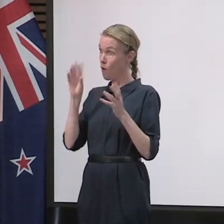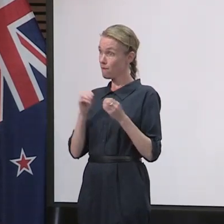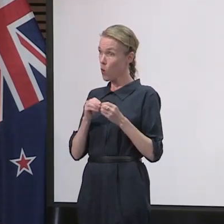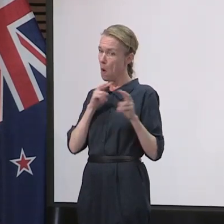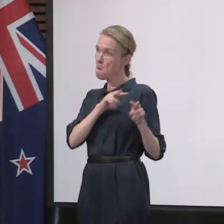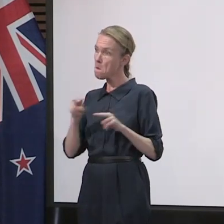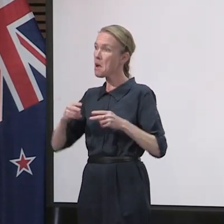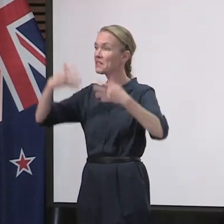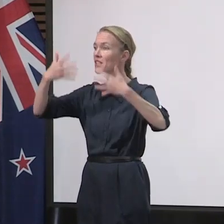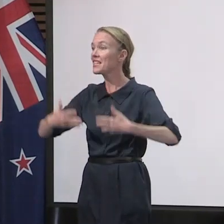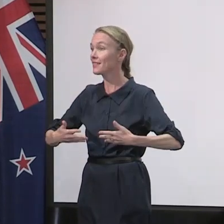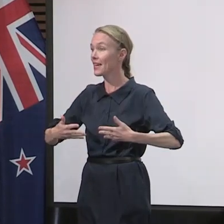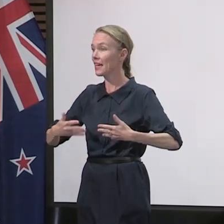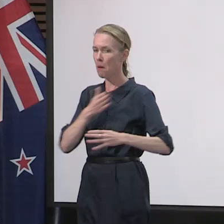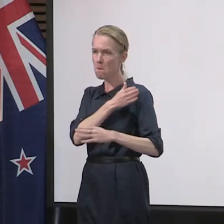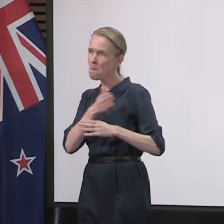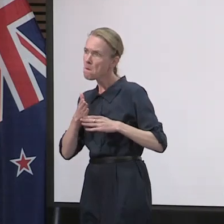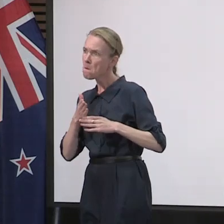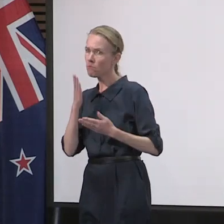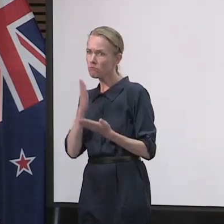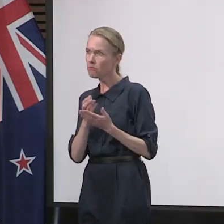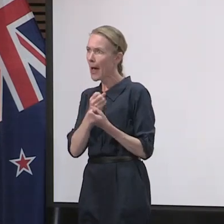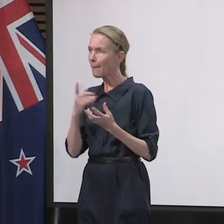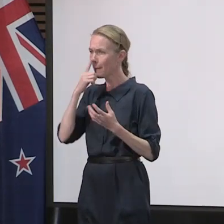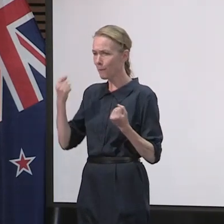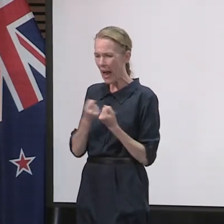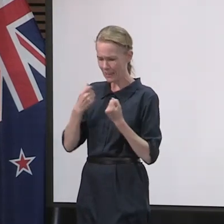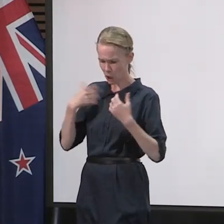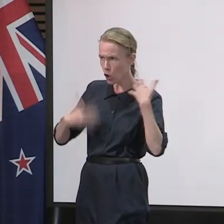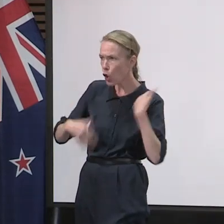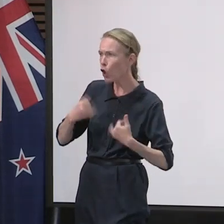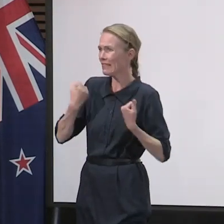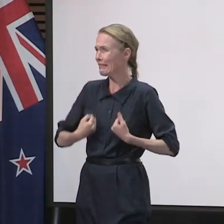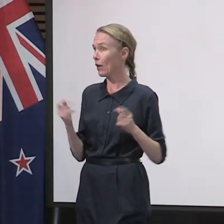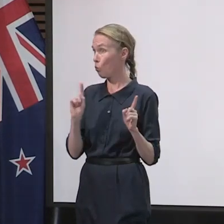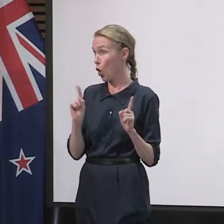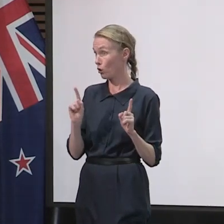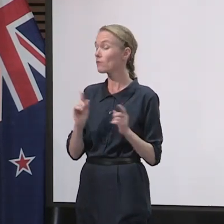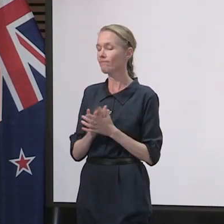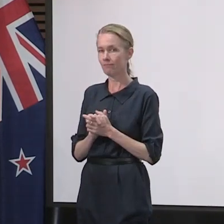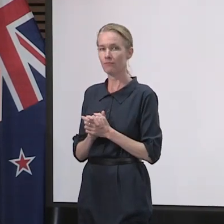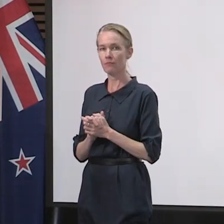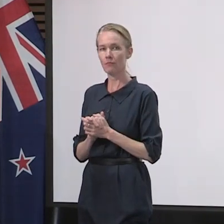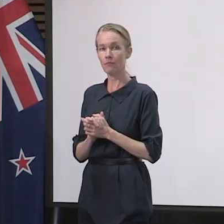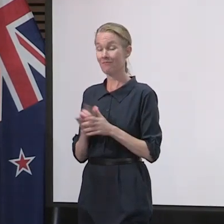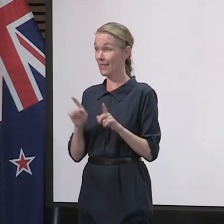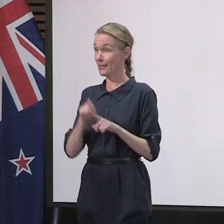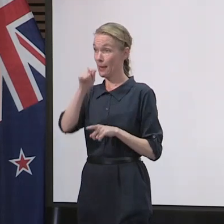Vehicle incidents are reduced as well. We'll be looking closely at the patterns for